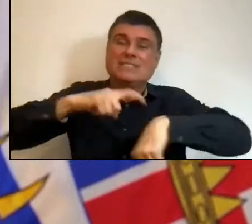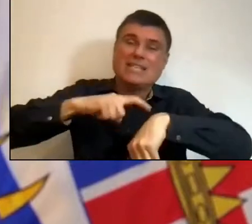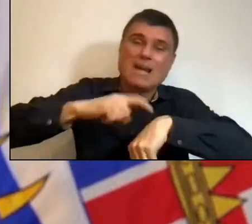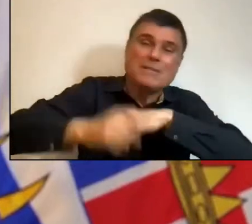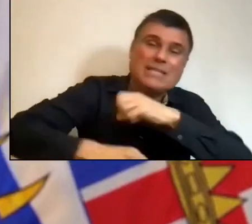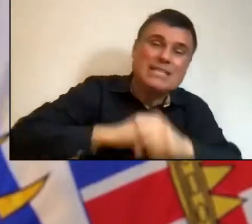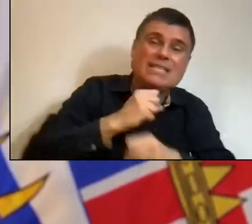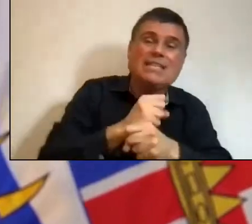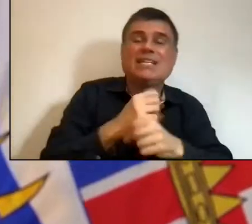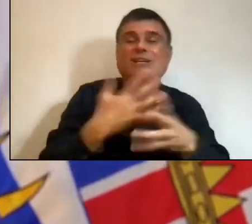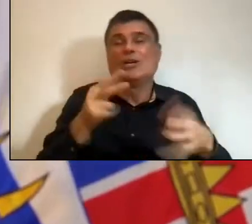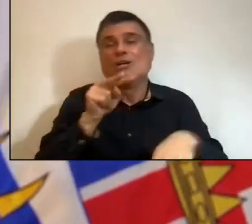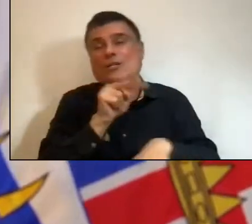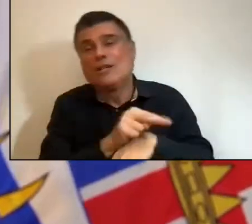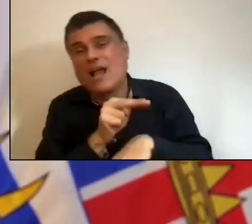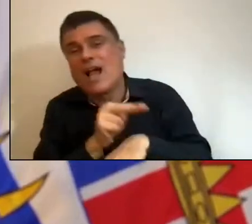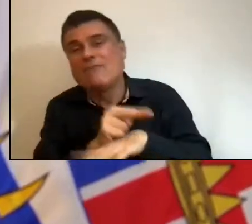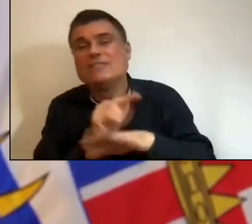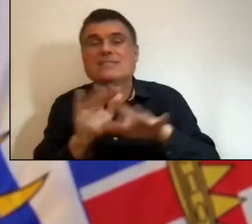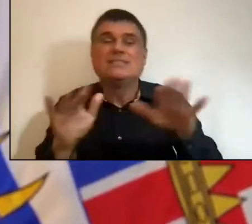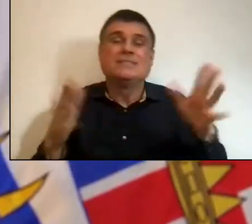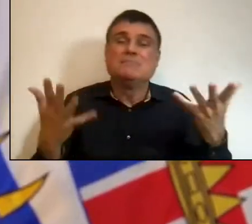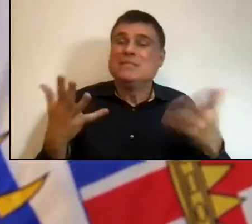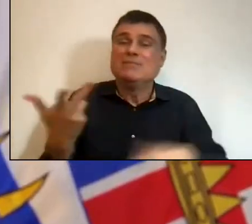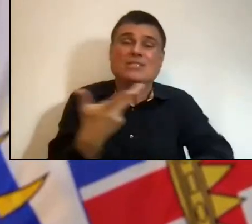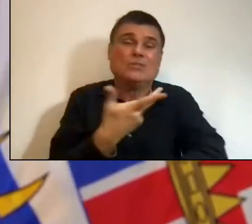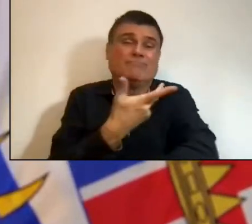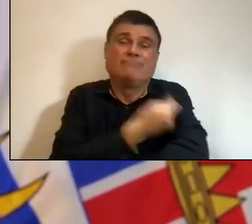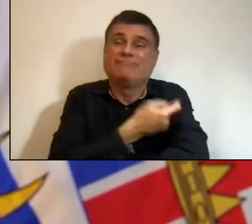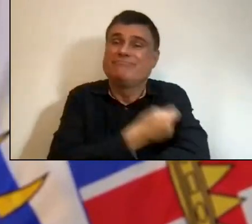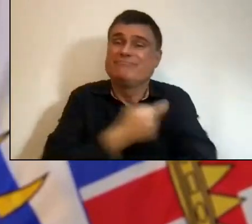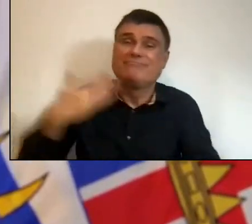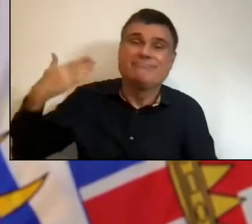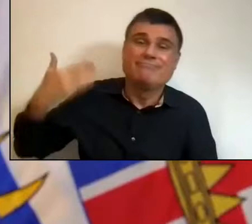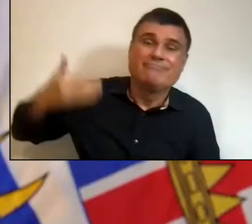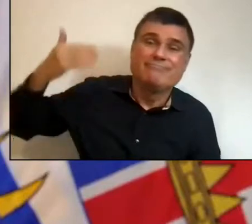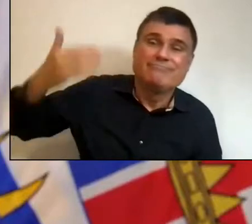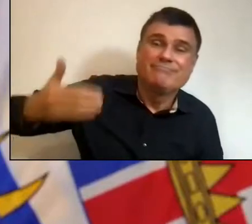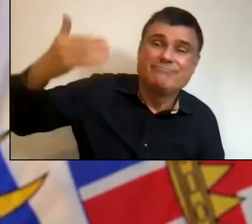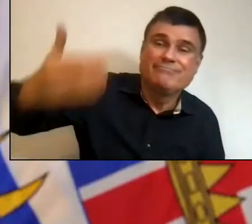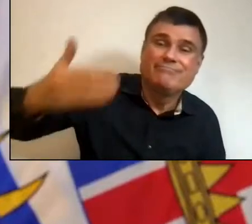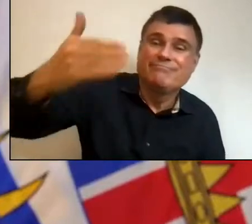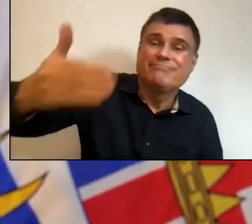We may need booster doses periodically or we may have good